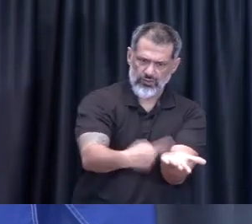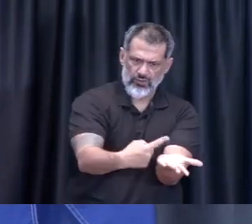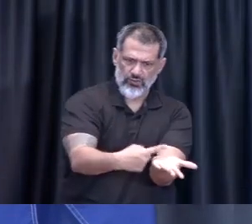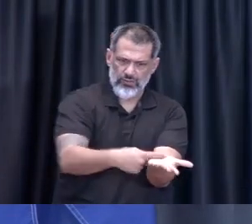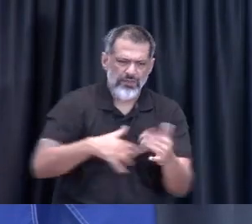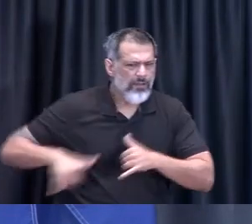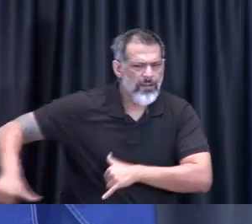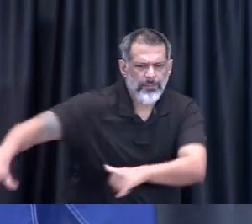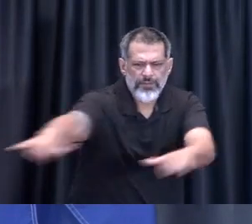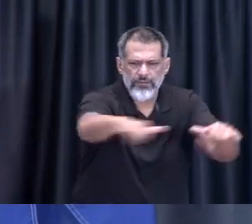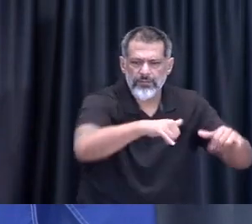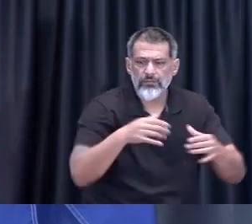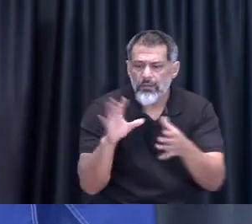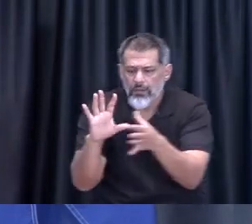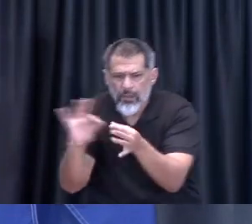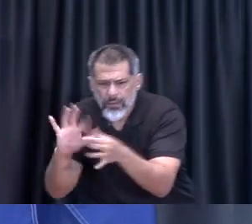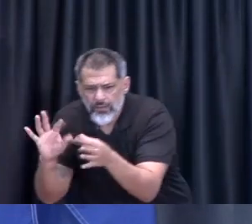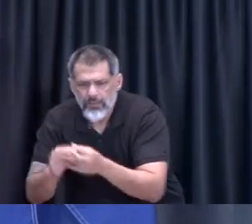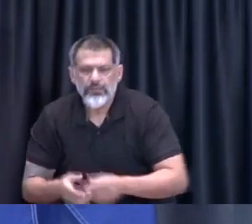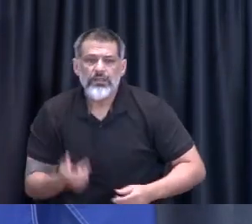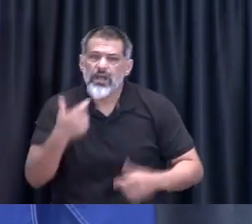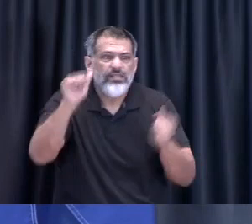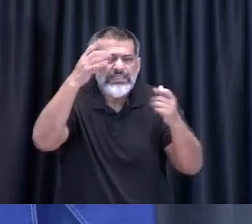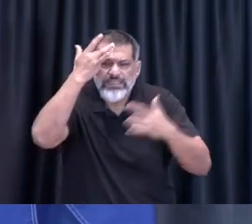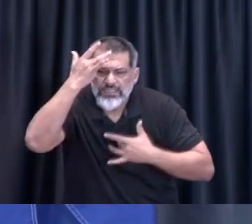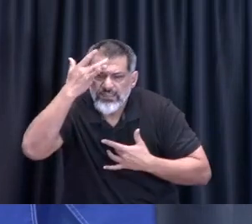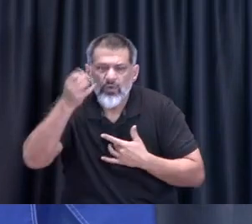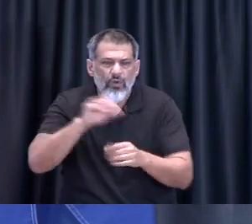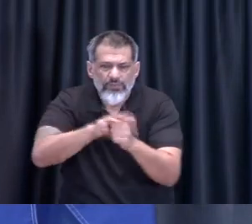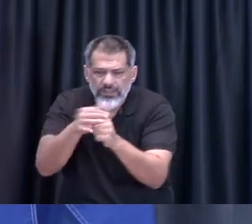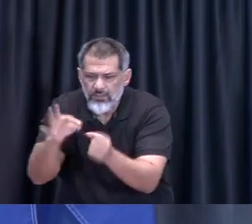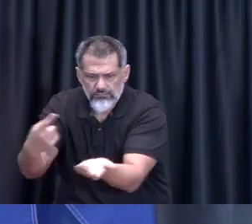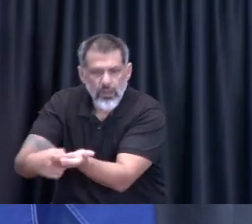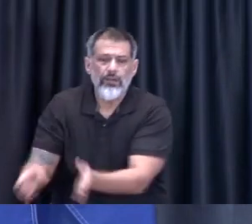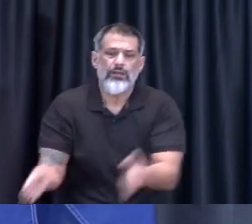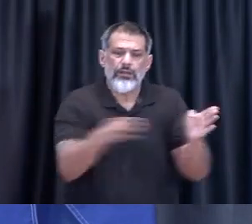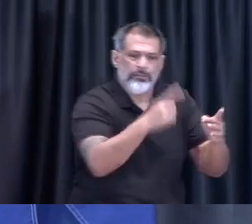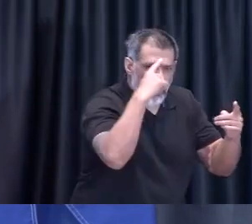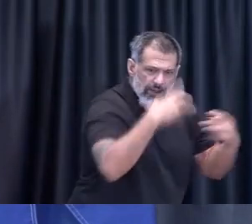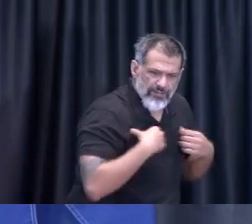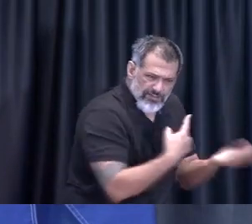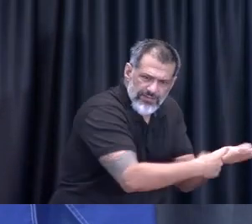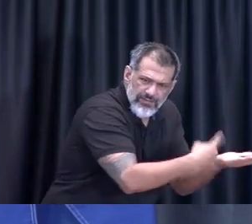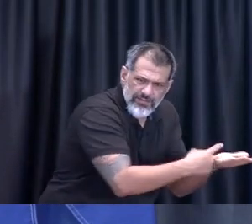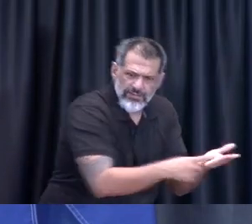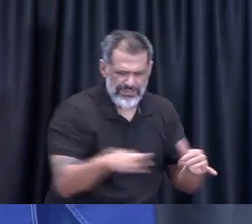COVID-19 and other illnesses. Take a minute to check in with the people you care about and to check